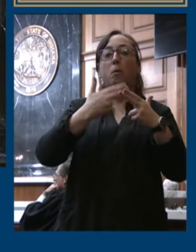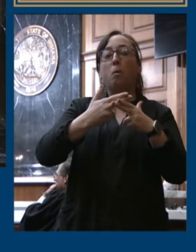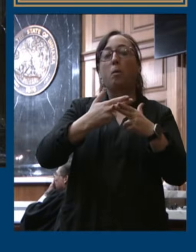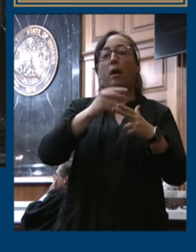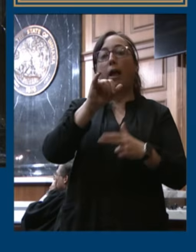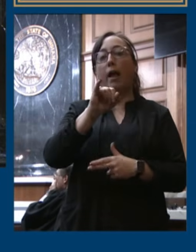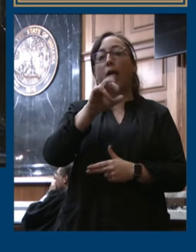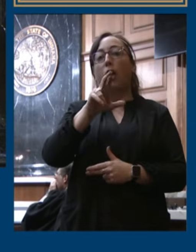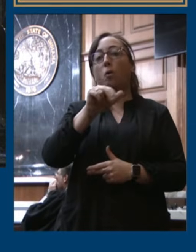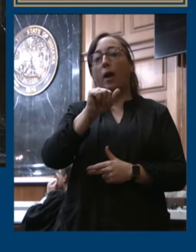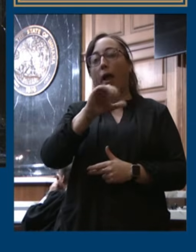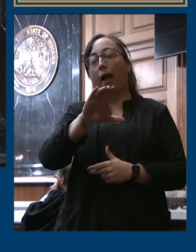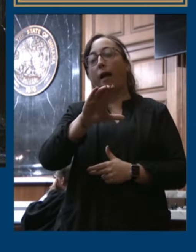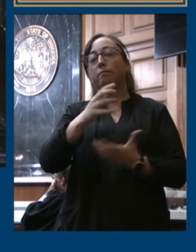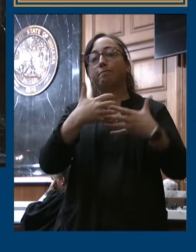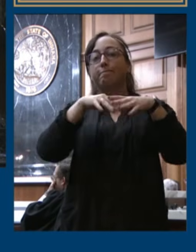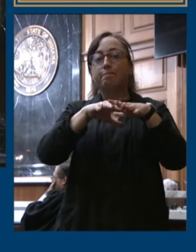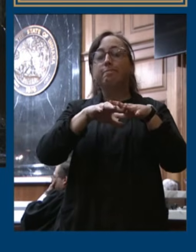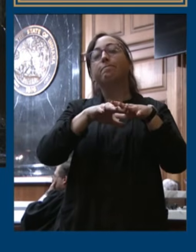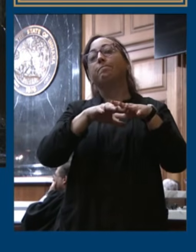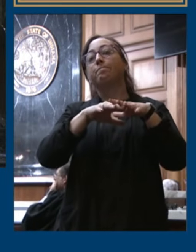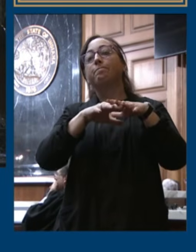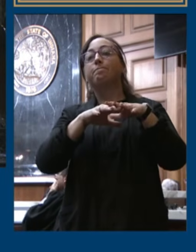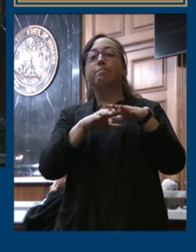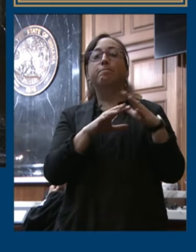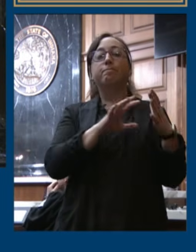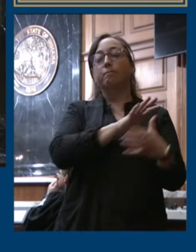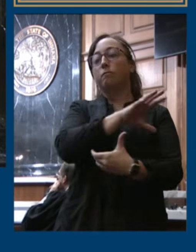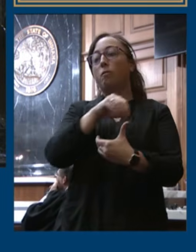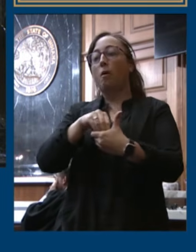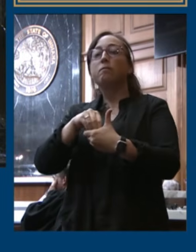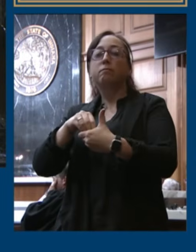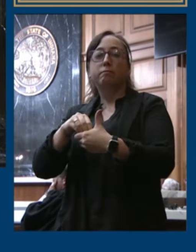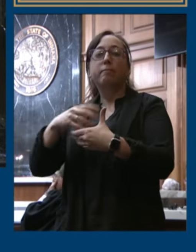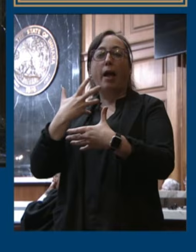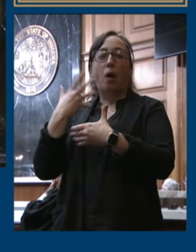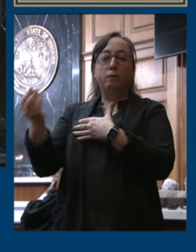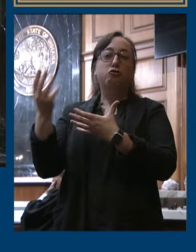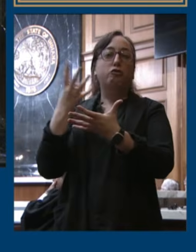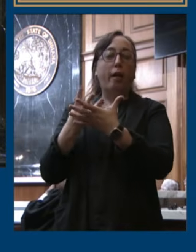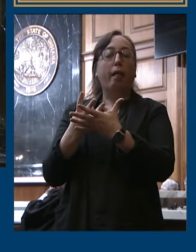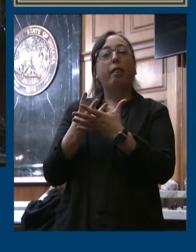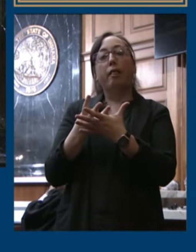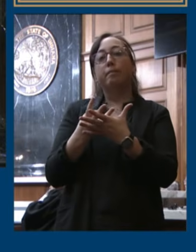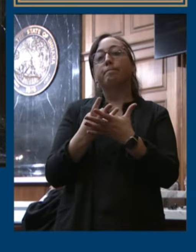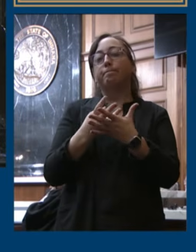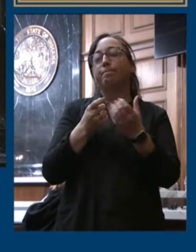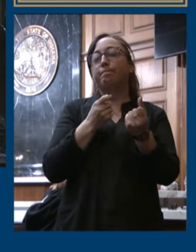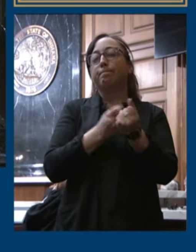INTEGRATED REENTRY AND CORRECTIONAL SUPPORT. IT PUTS MENTAL HEALTH AND PEER RECOVERY SPECIALISTS IN